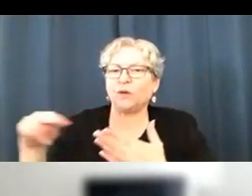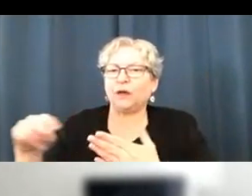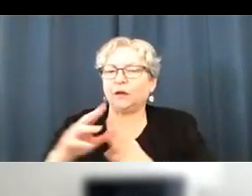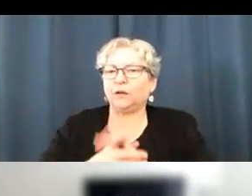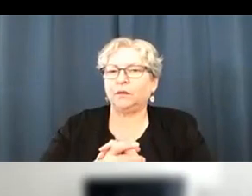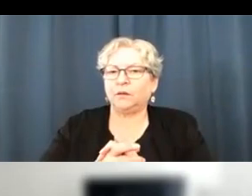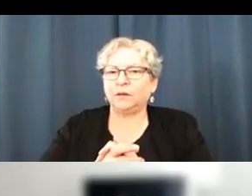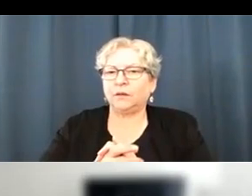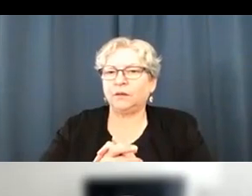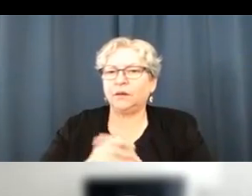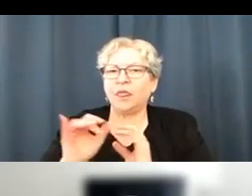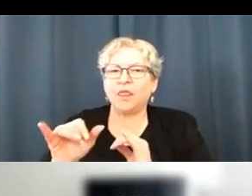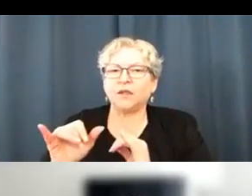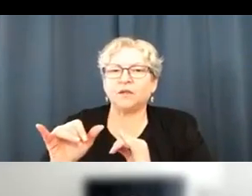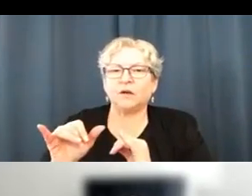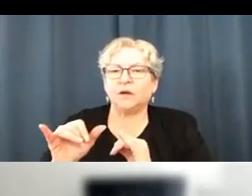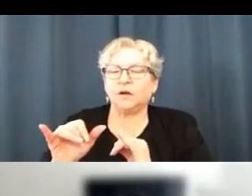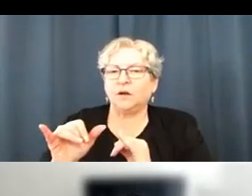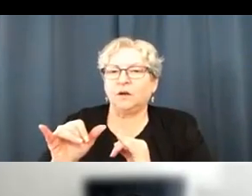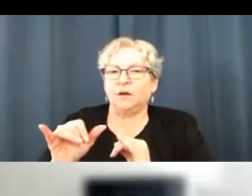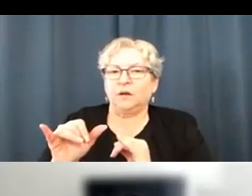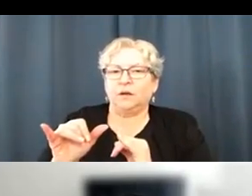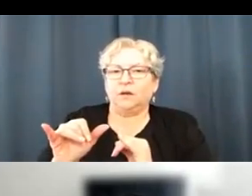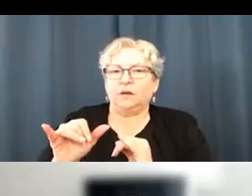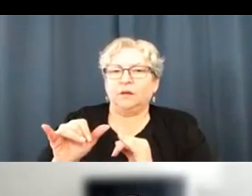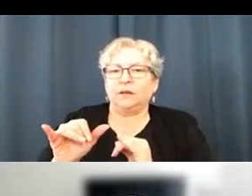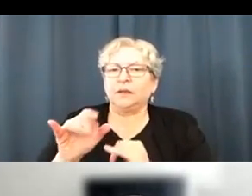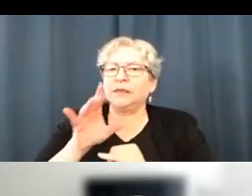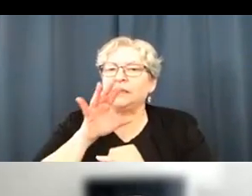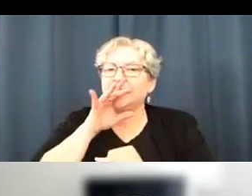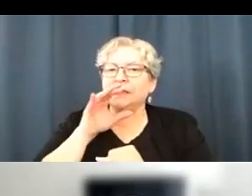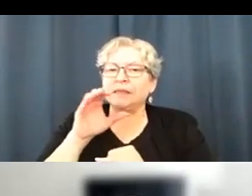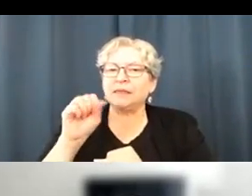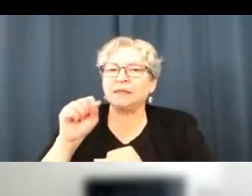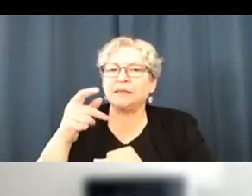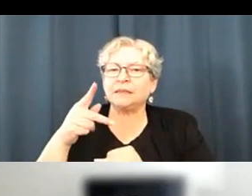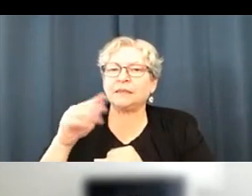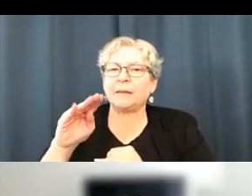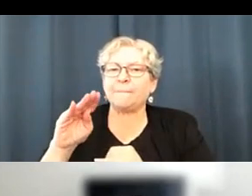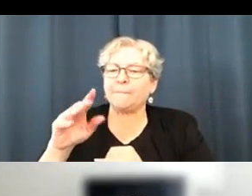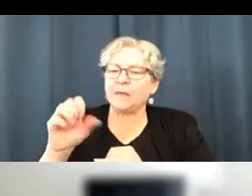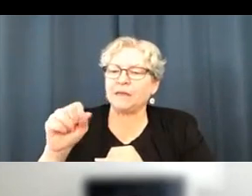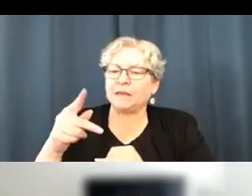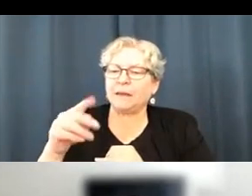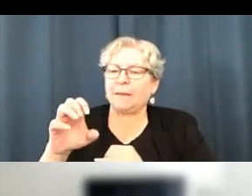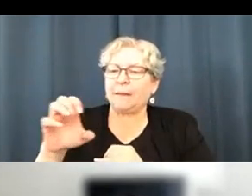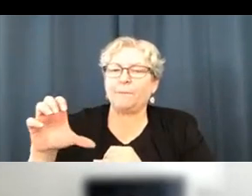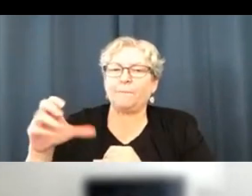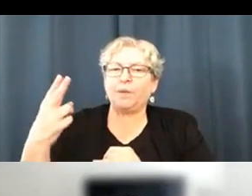So, that's the speech viewer and there's a couple... Every screen reader is gonna do it a little bit differently.